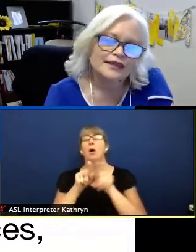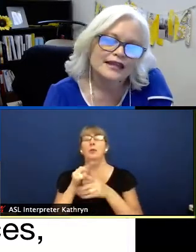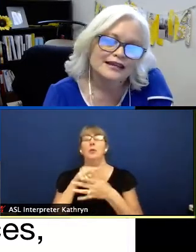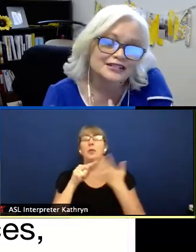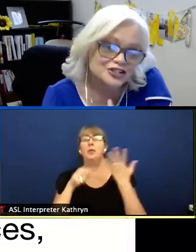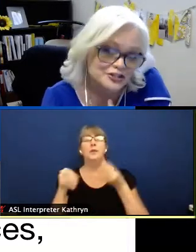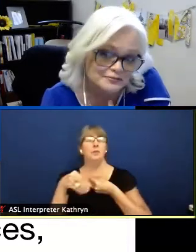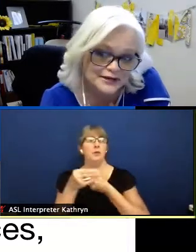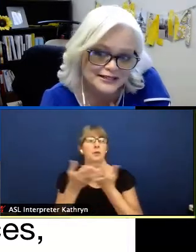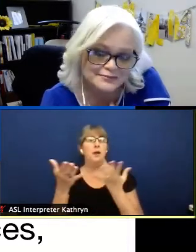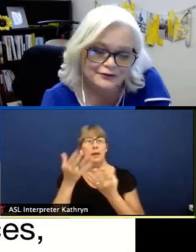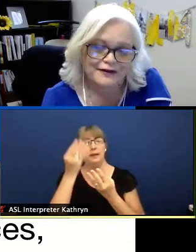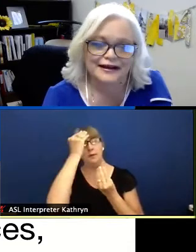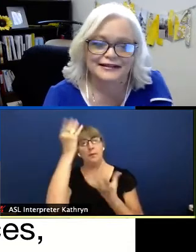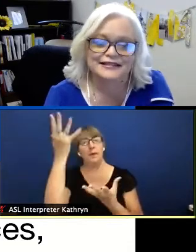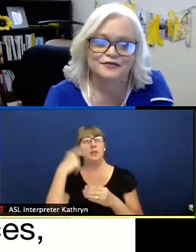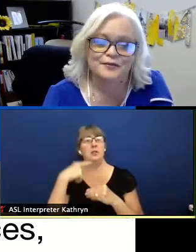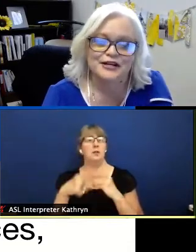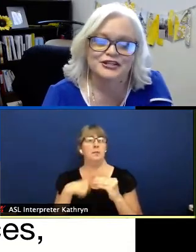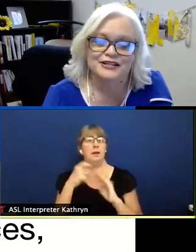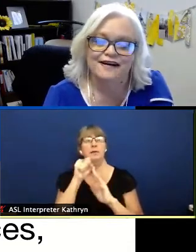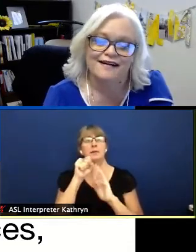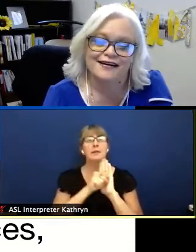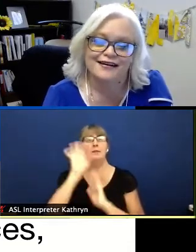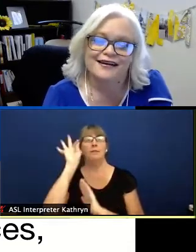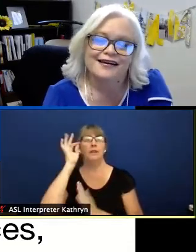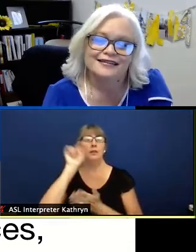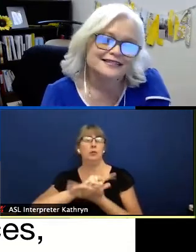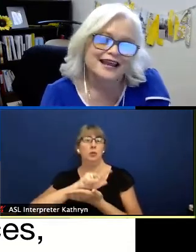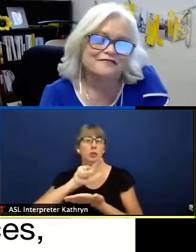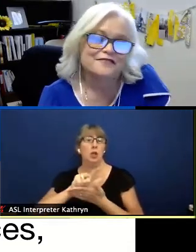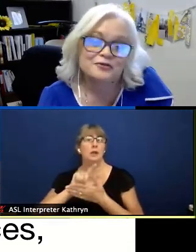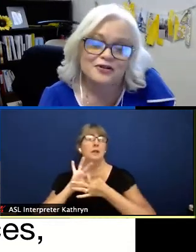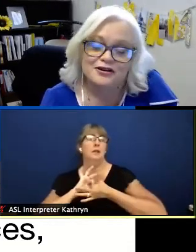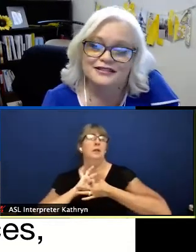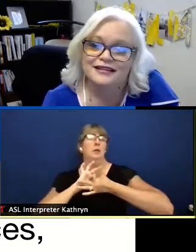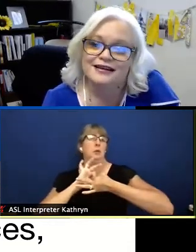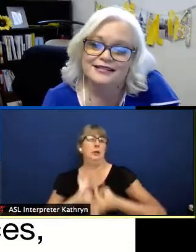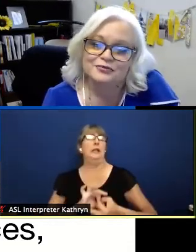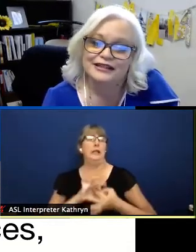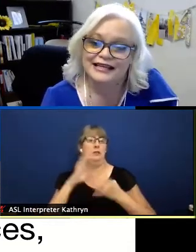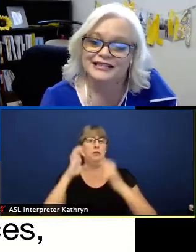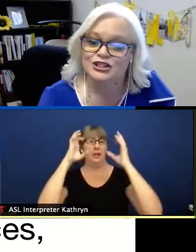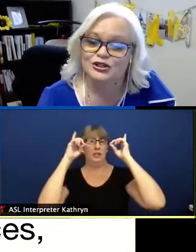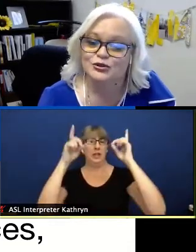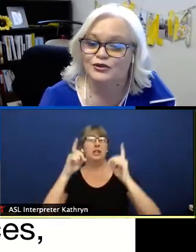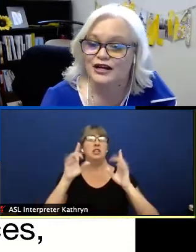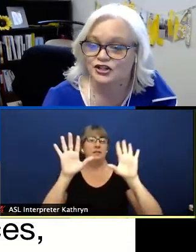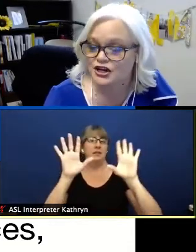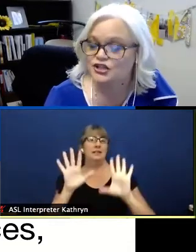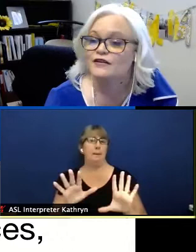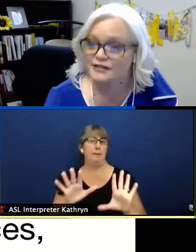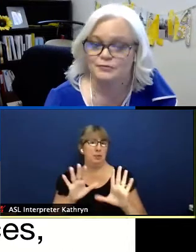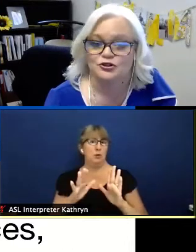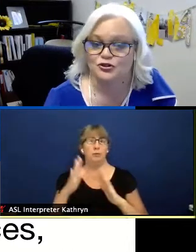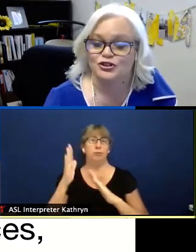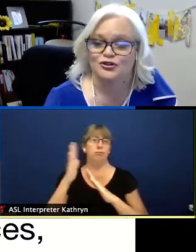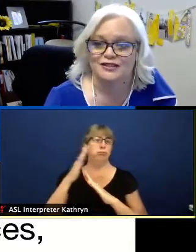In addition, BESE provides information on state and federal laws as it relates to the education of exceptional students.